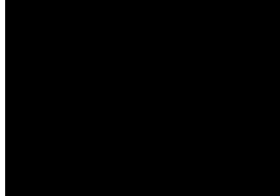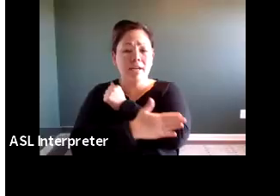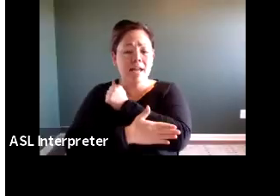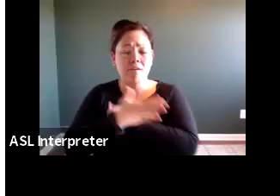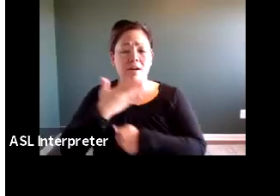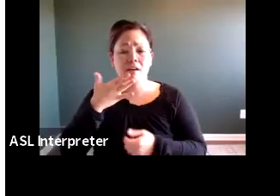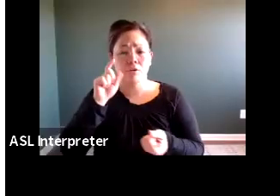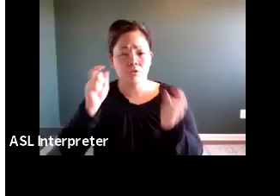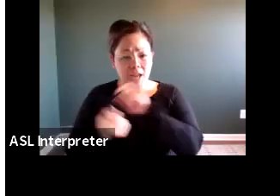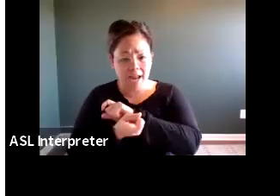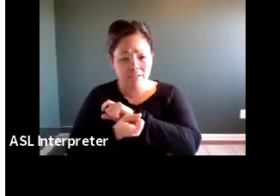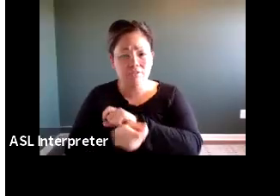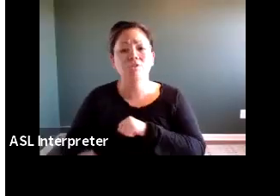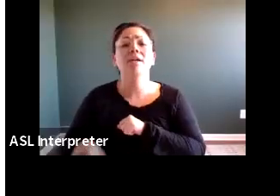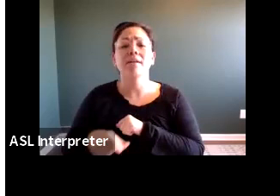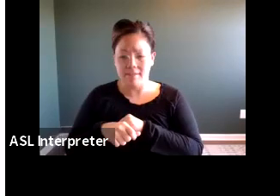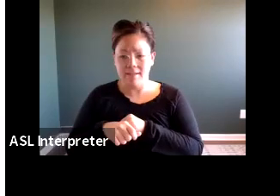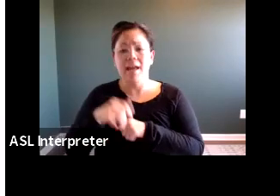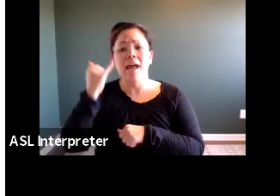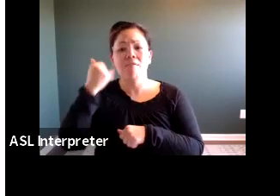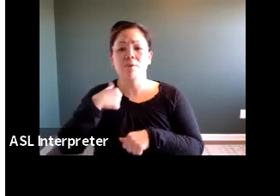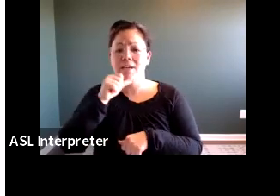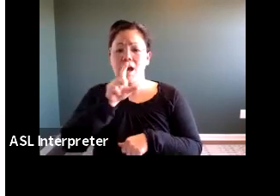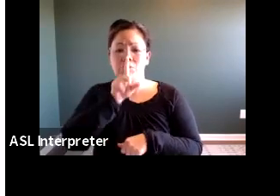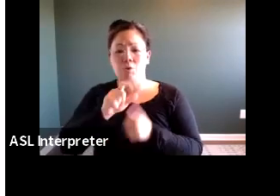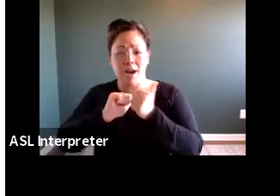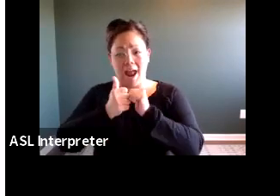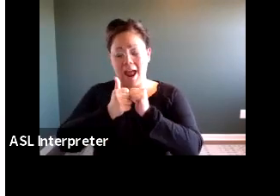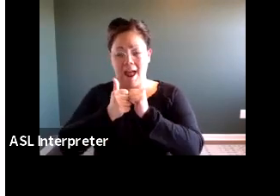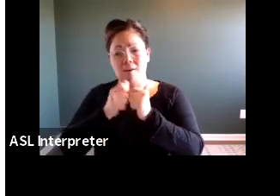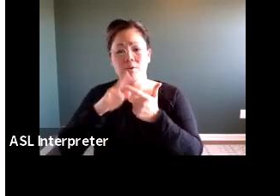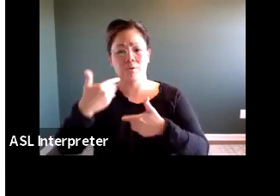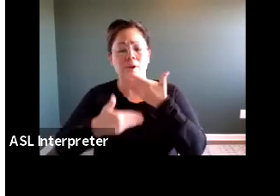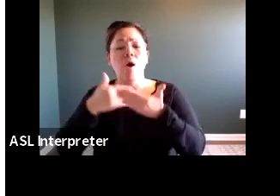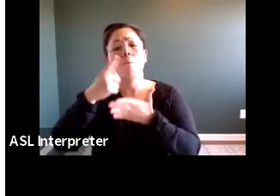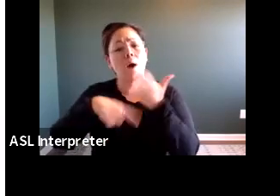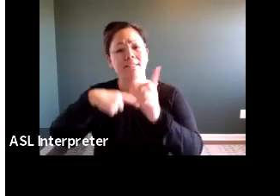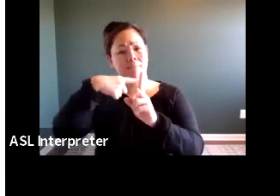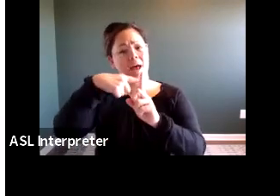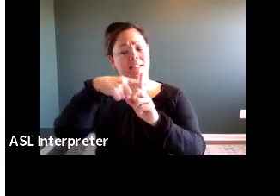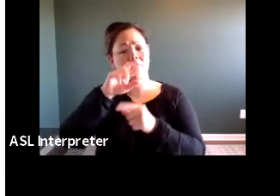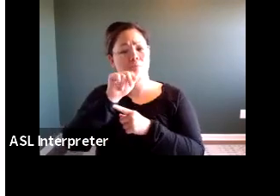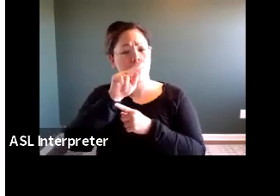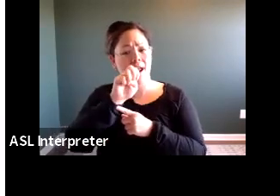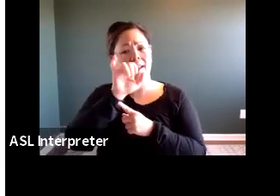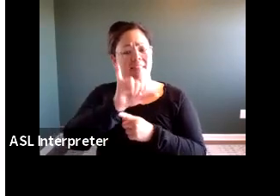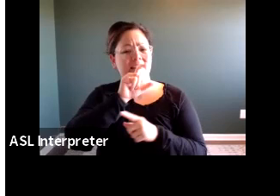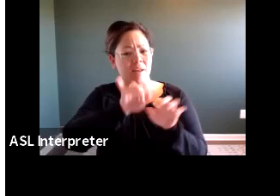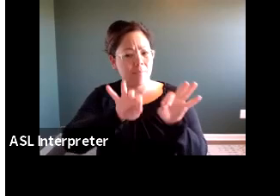We're trying to plan for 2021, and aren't sure how to go about that. Why is the positivity rate an important statistic? And what's the benefit of outdoor events?